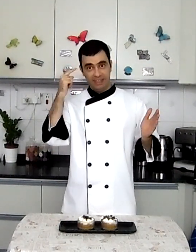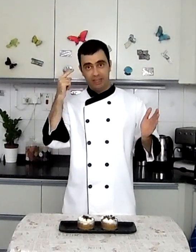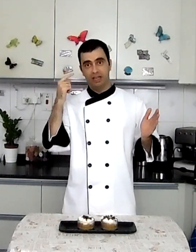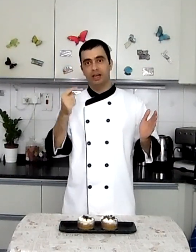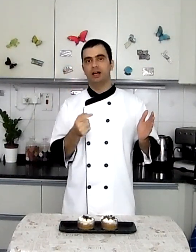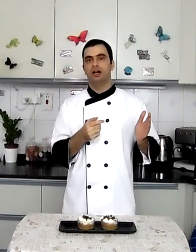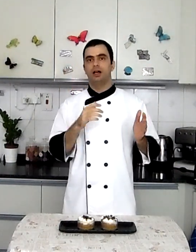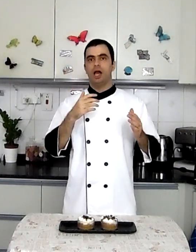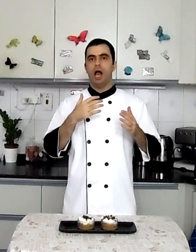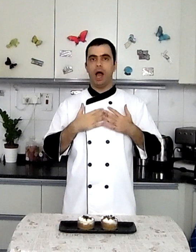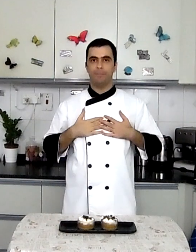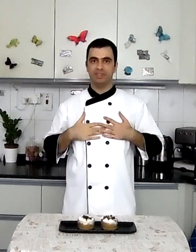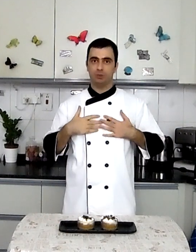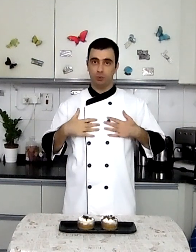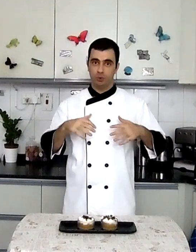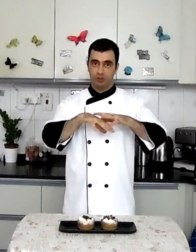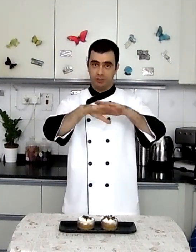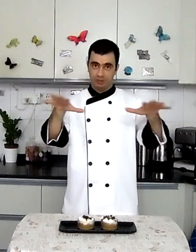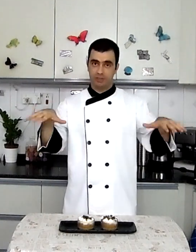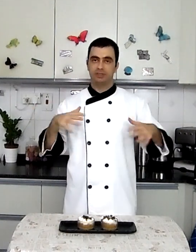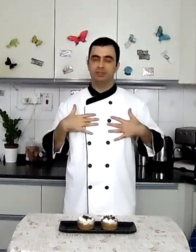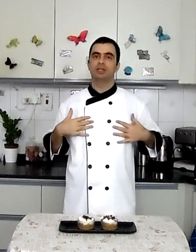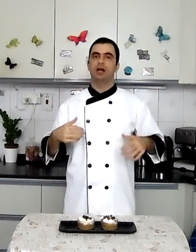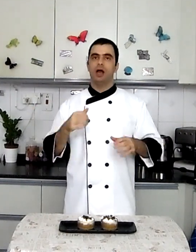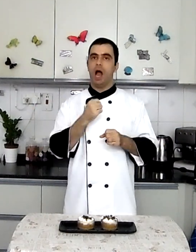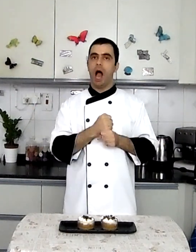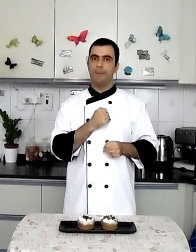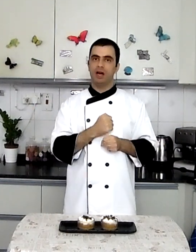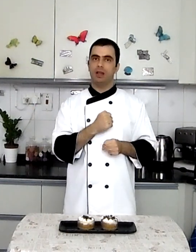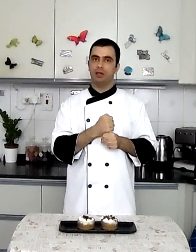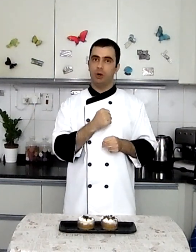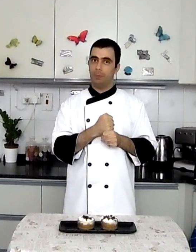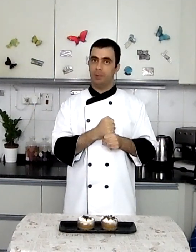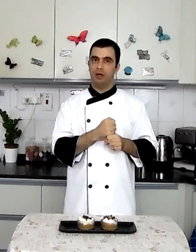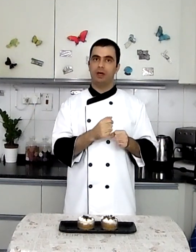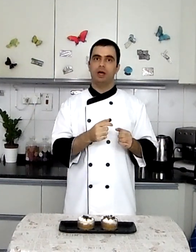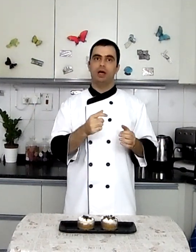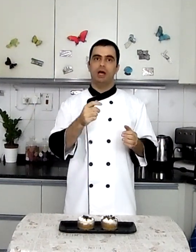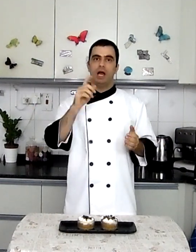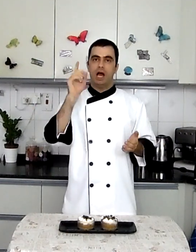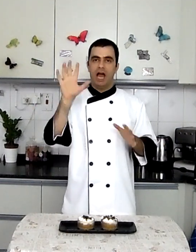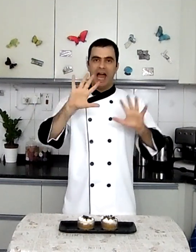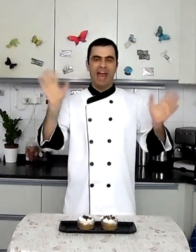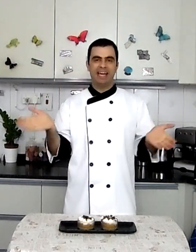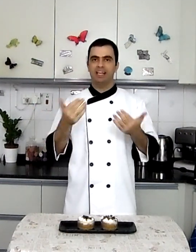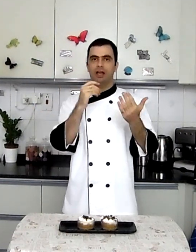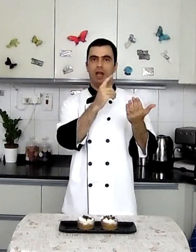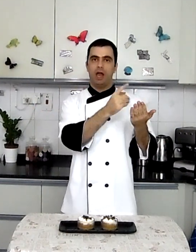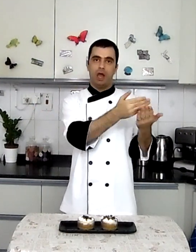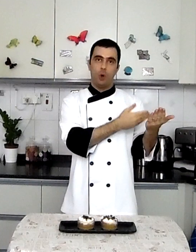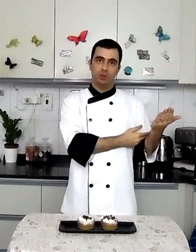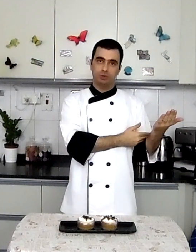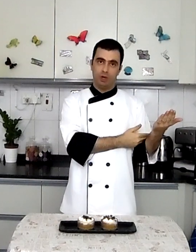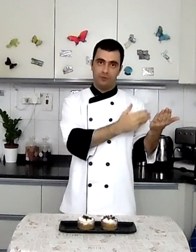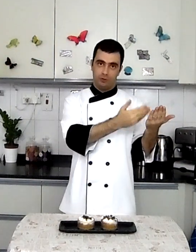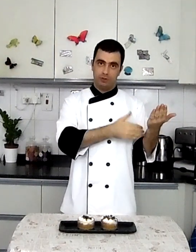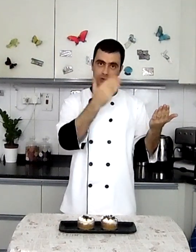If you have any recipe you would like me to bake اذا أردتم أن أحضّر لكم أي وصفة معينة